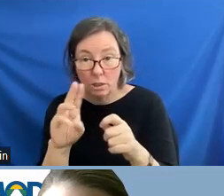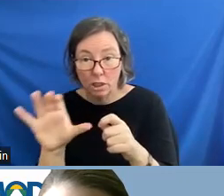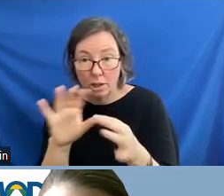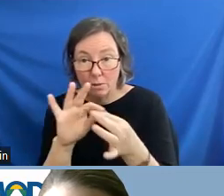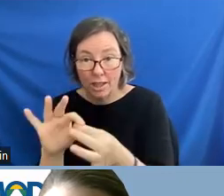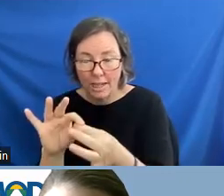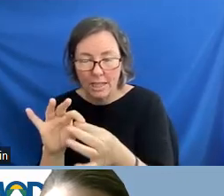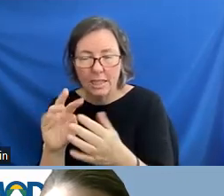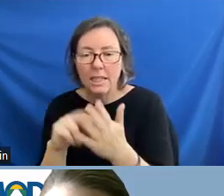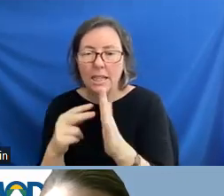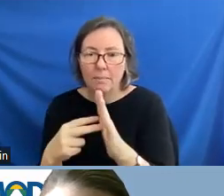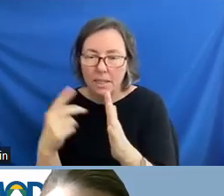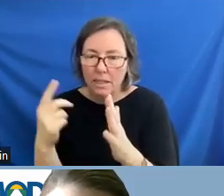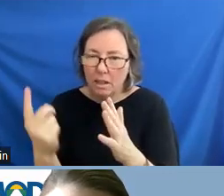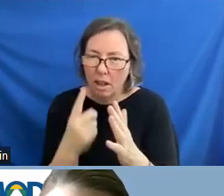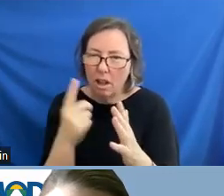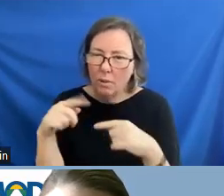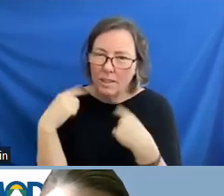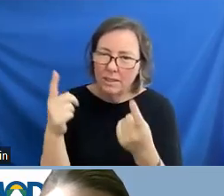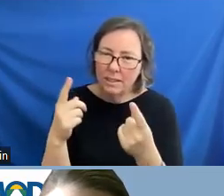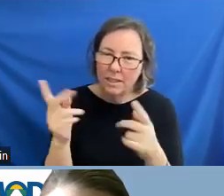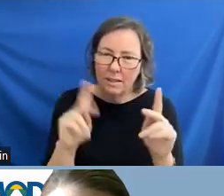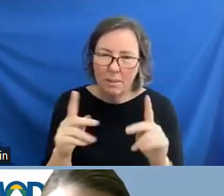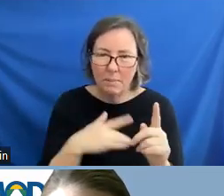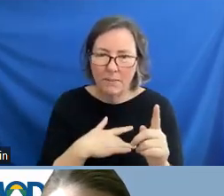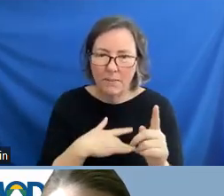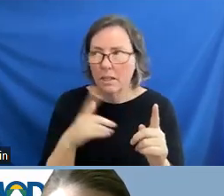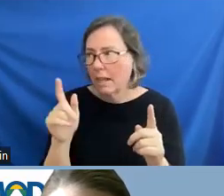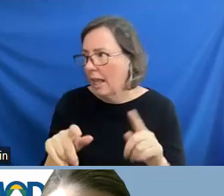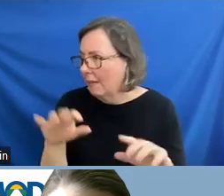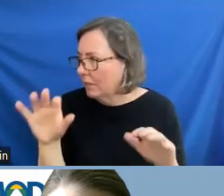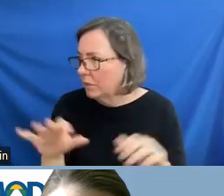that it's always been that people feel like they have to do the reasonable accommodation